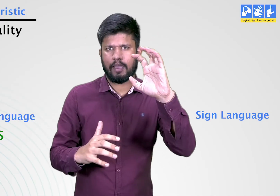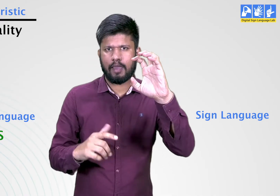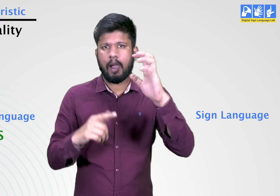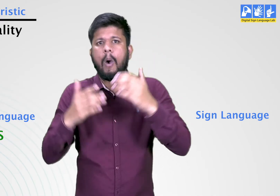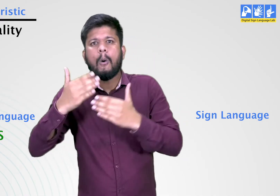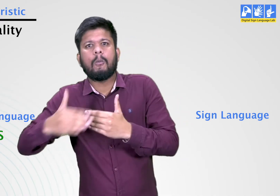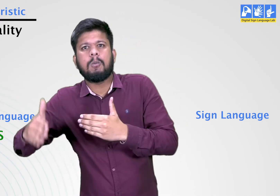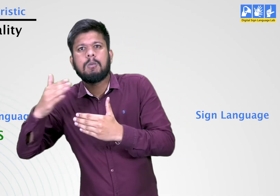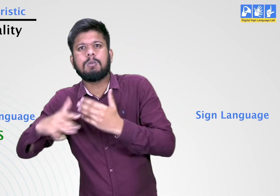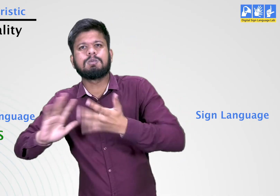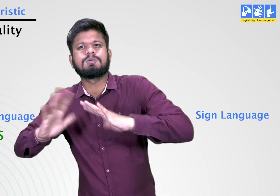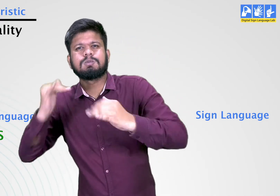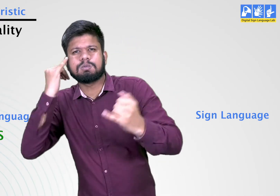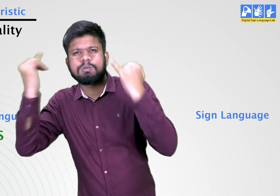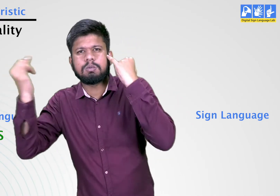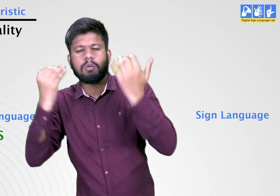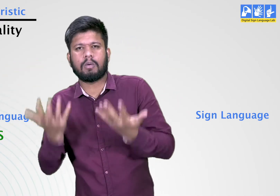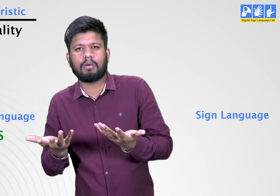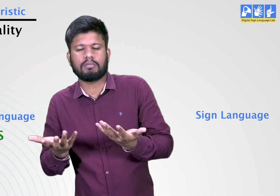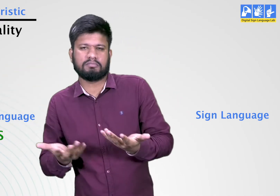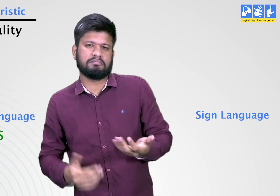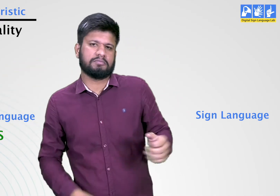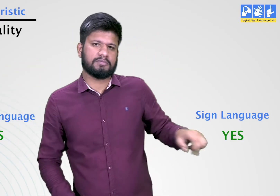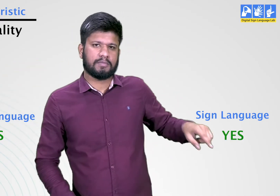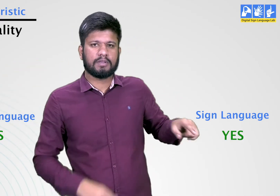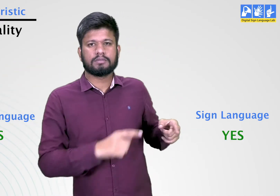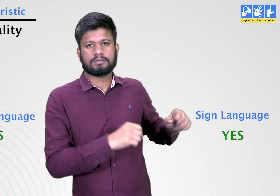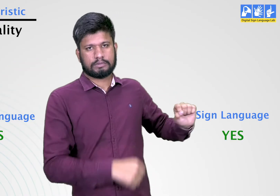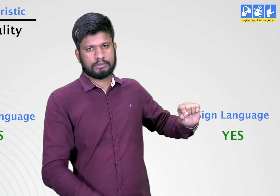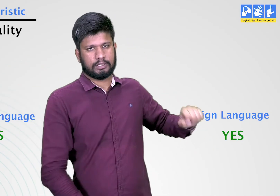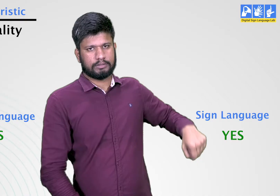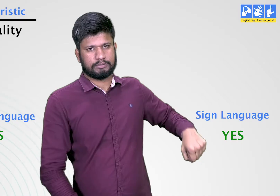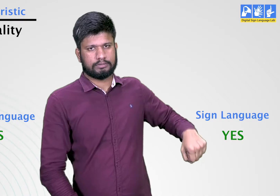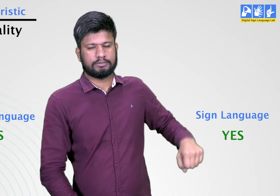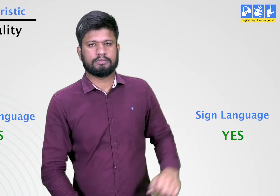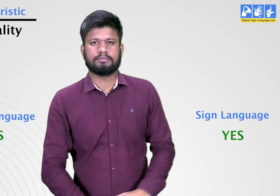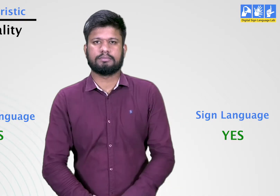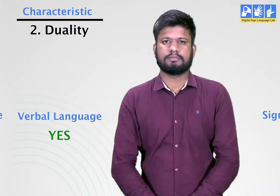So, yes in sign languages too we can create unlimited number of words and sentences with limited handshapes.